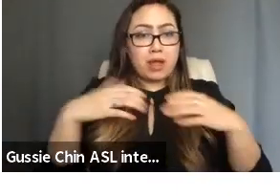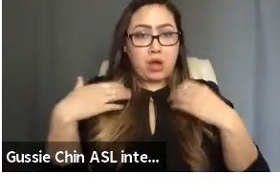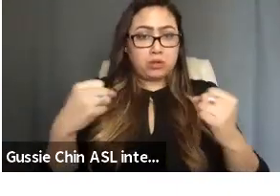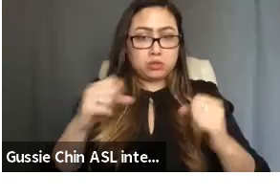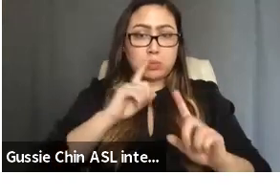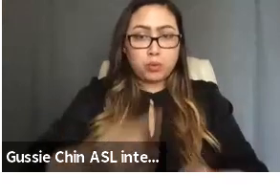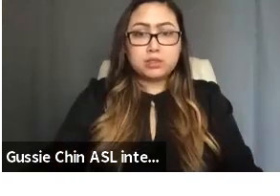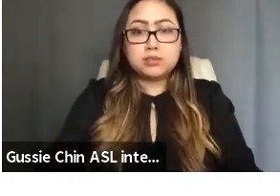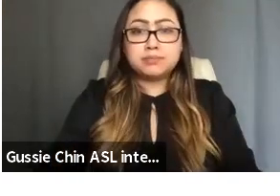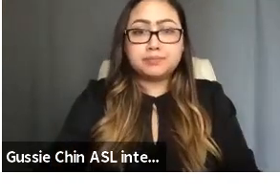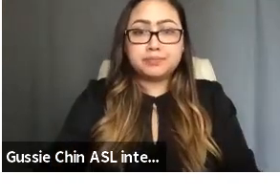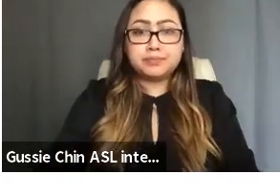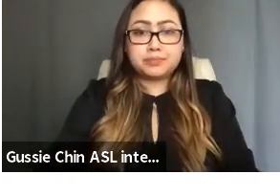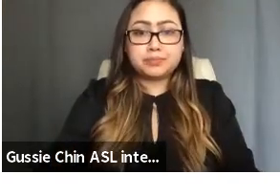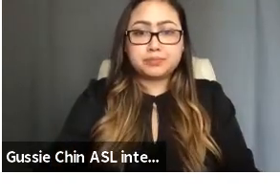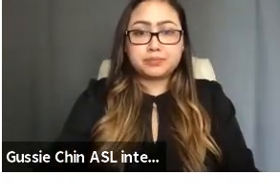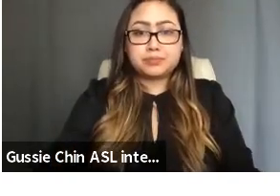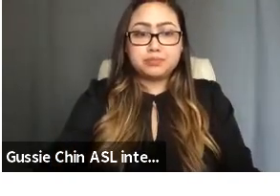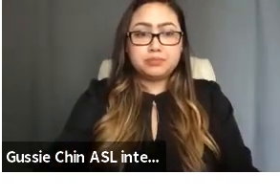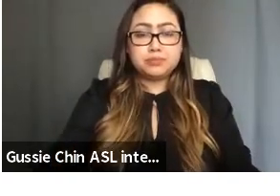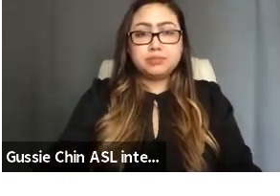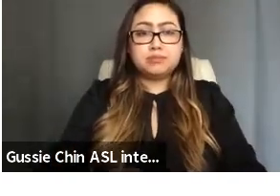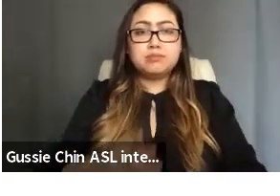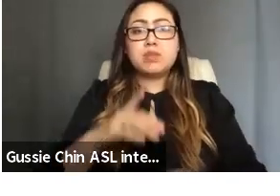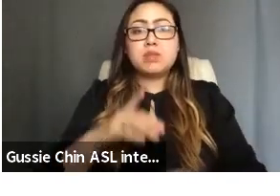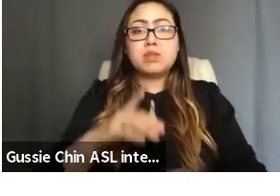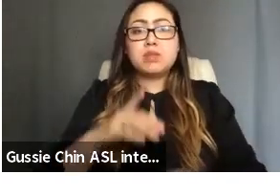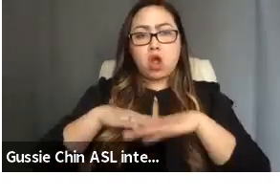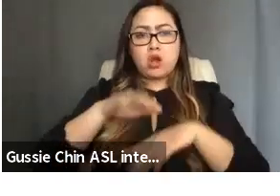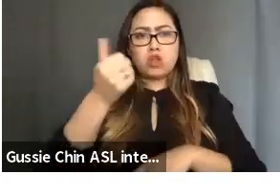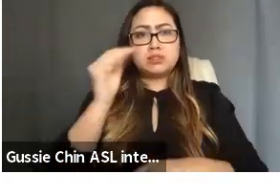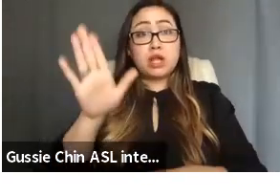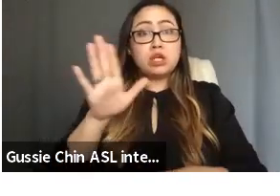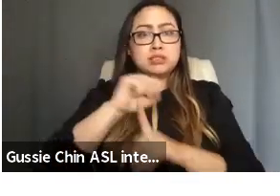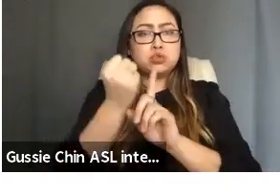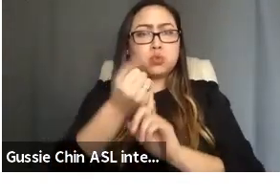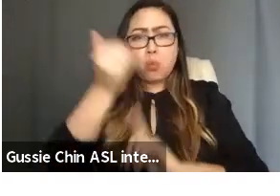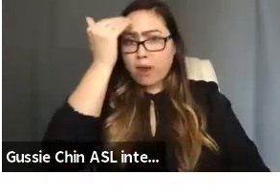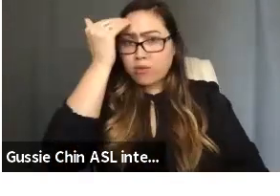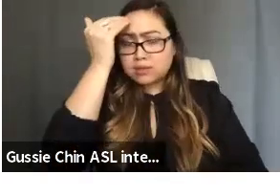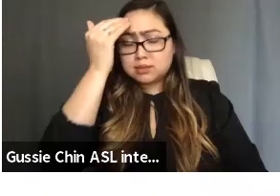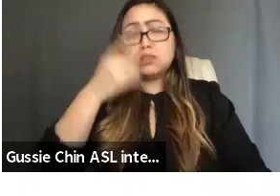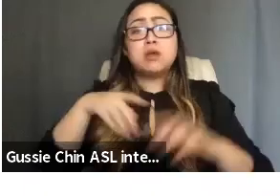depended on others for situational awareness. The emergency medical services folks who drive the